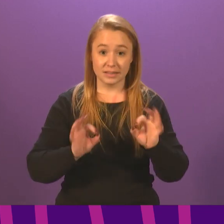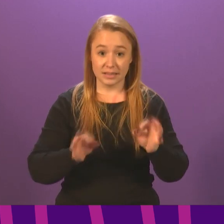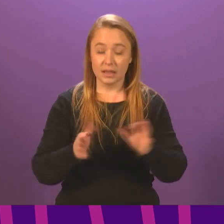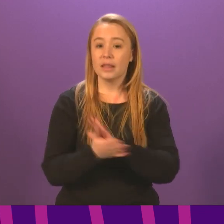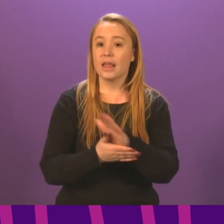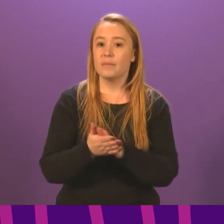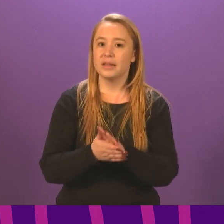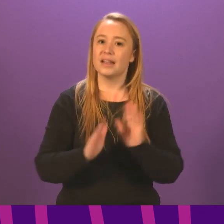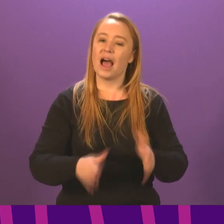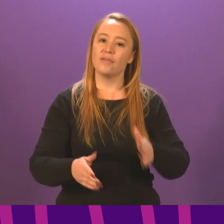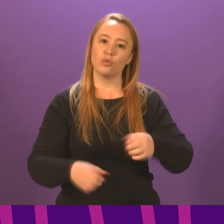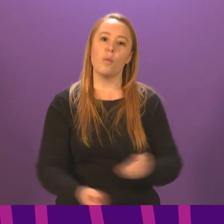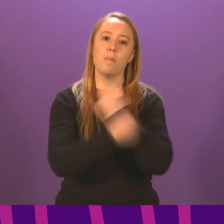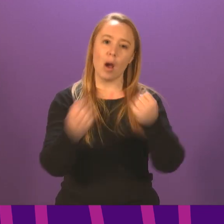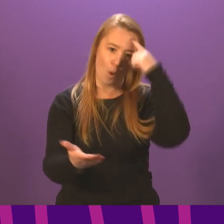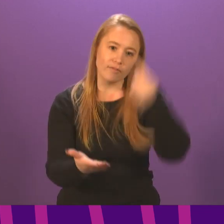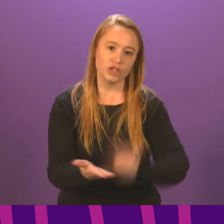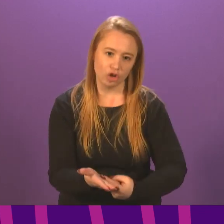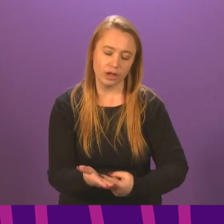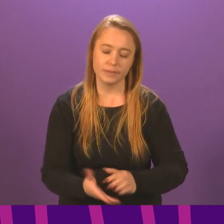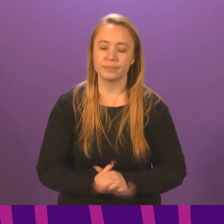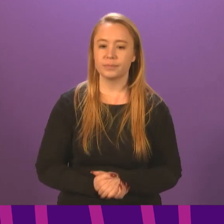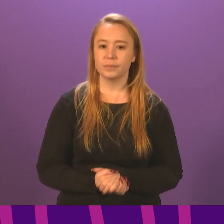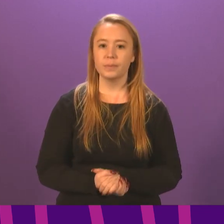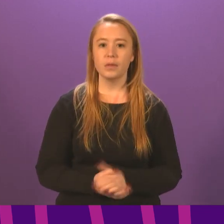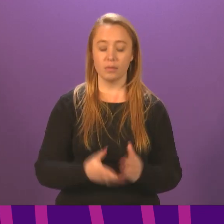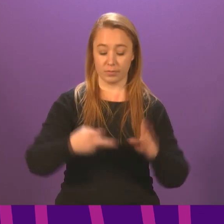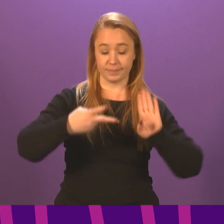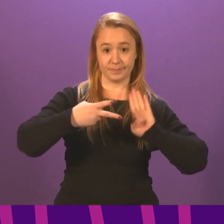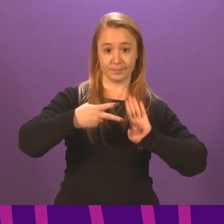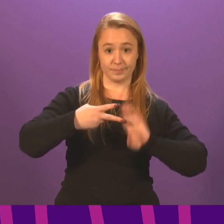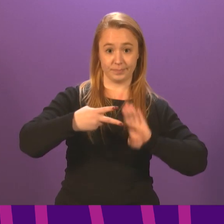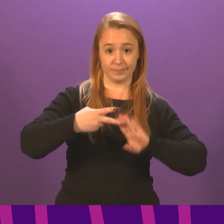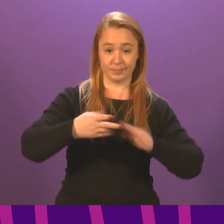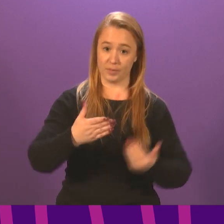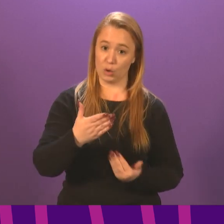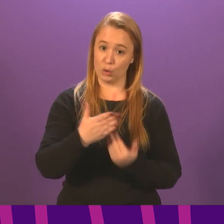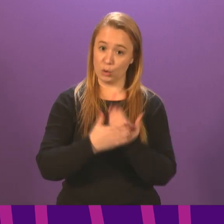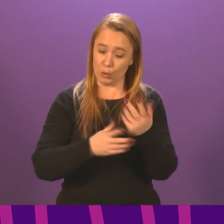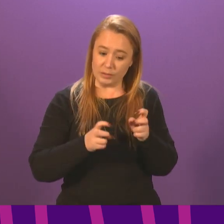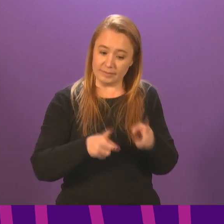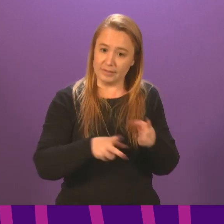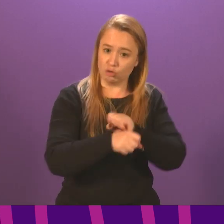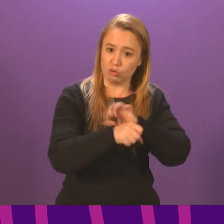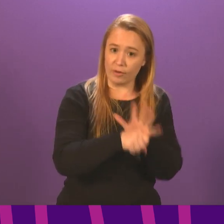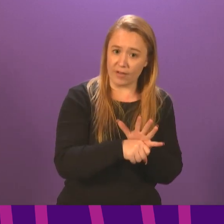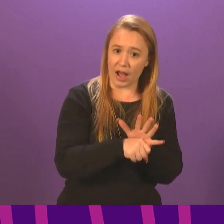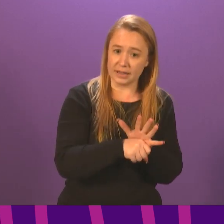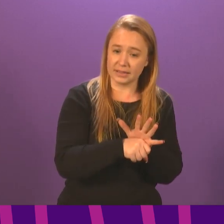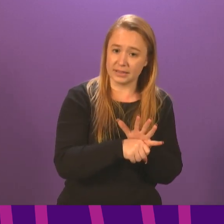On the new strain of the virus, it is important to say that we must take it seriously, but